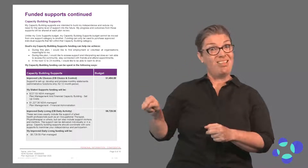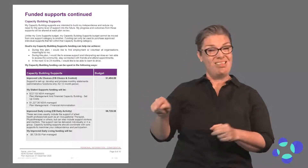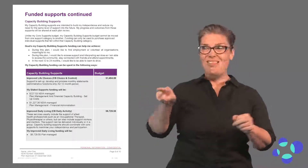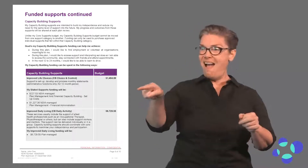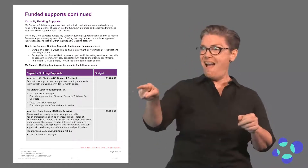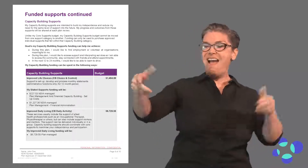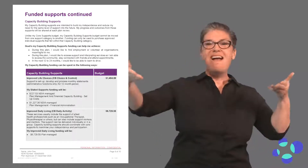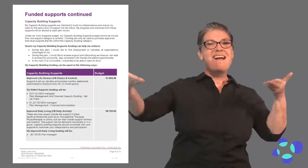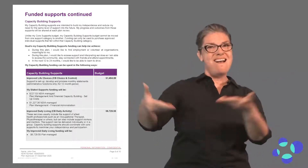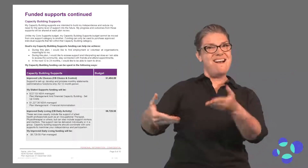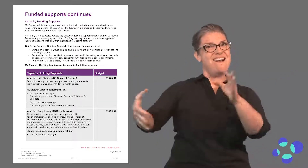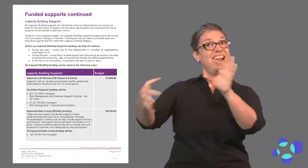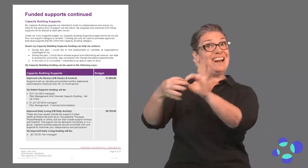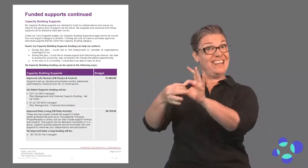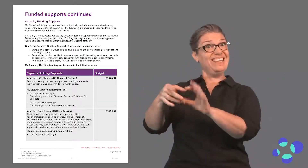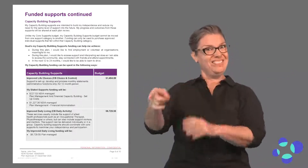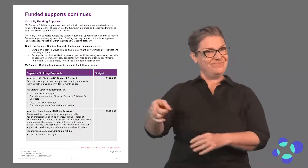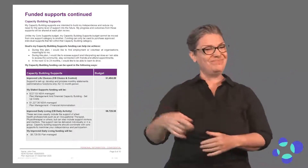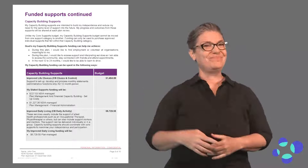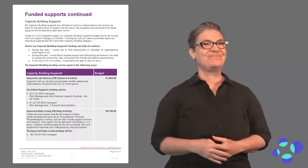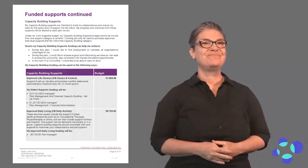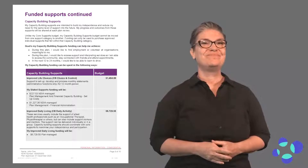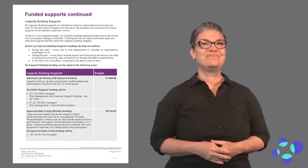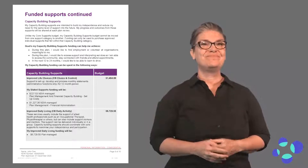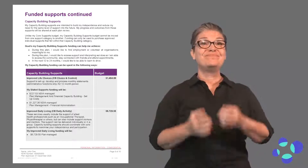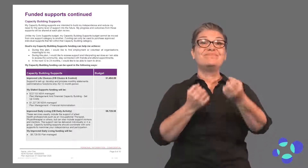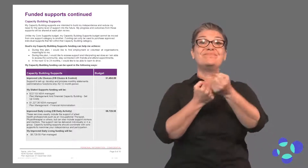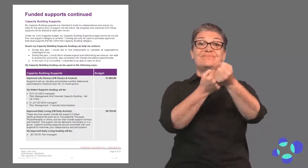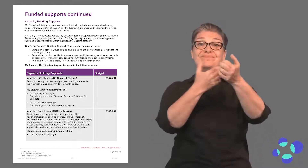within the community to match your needs and introduce and link you.